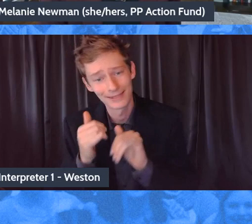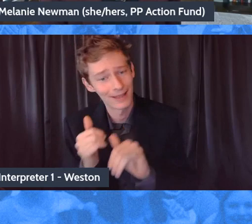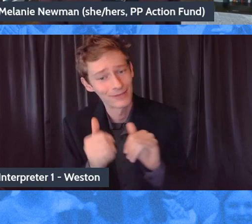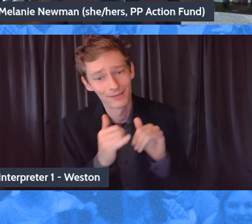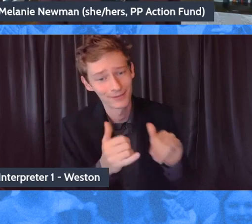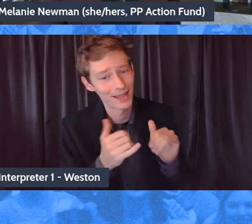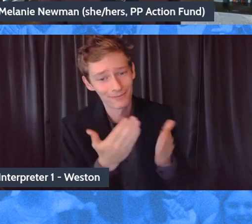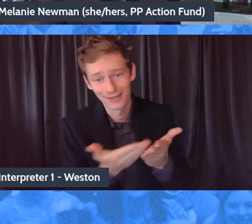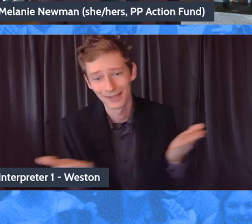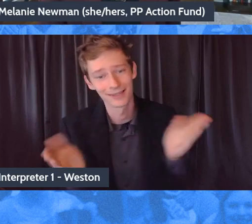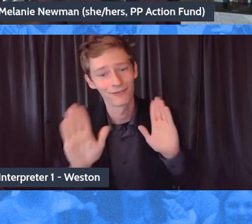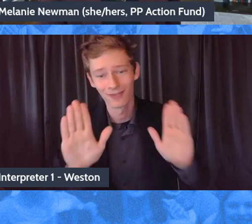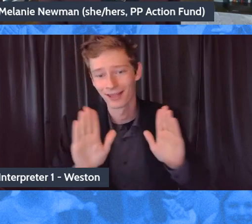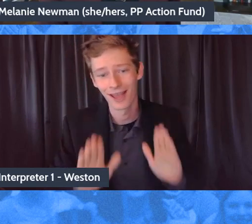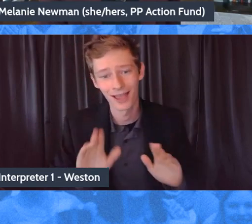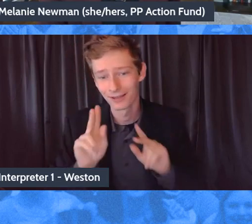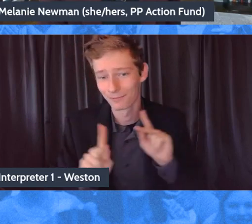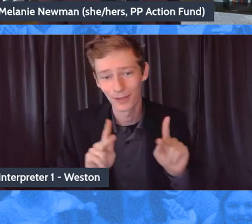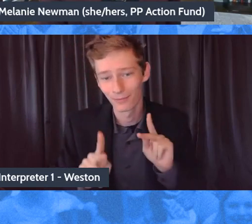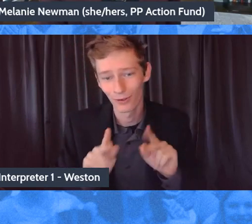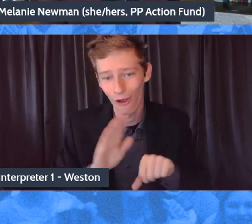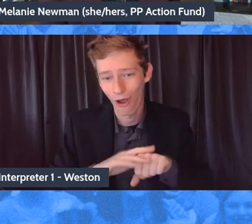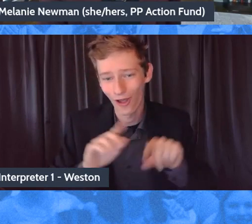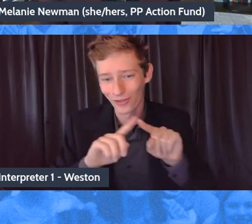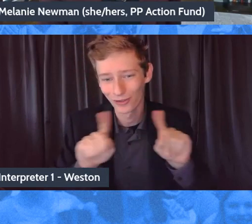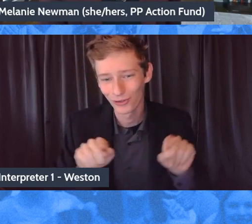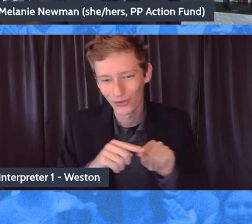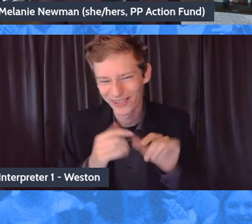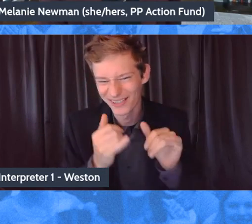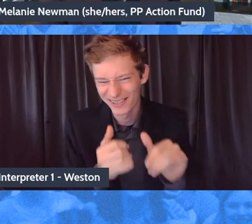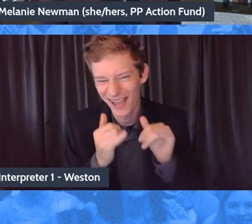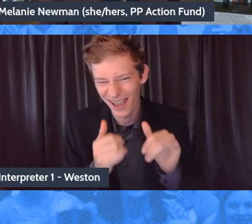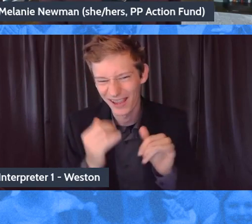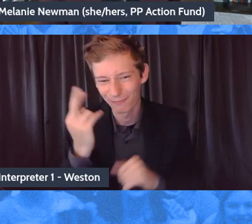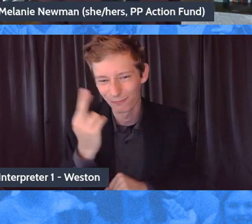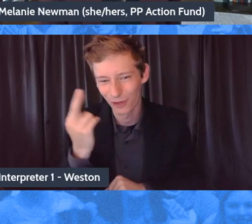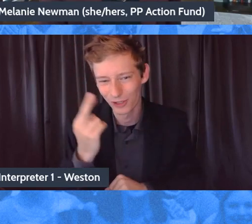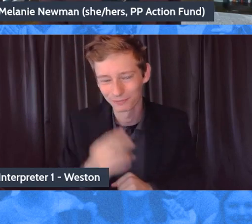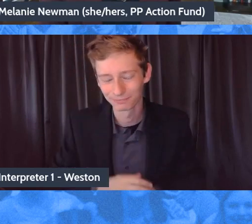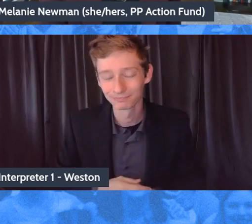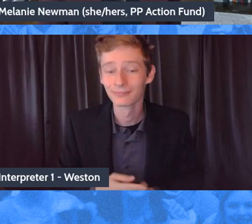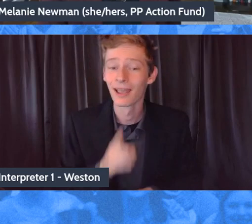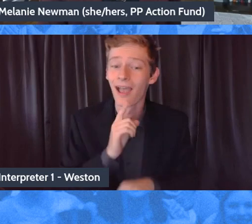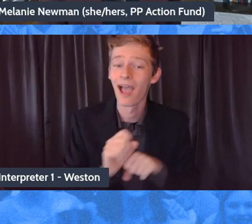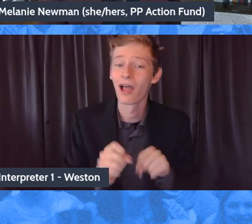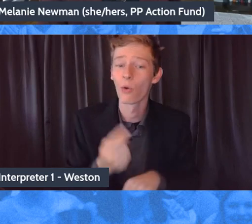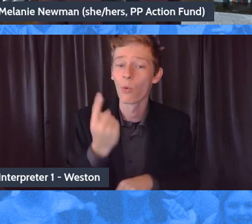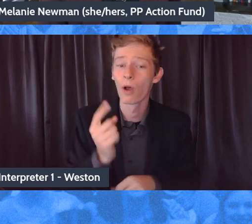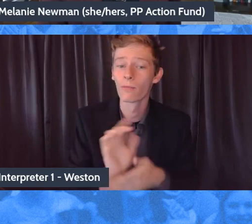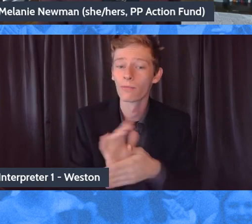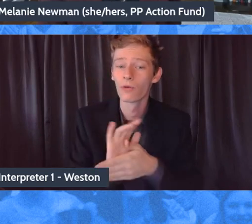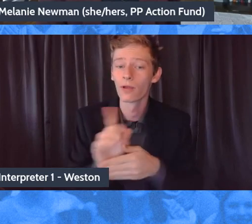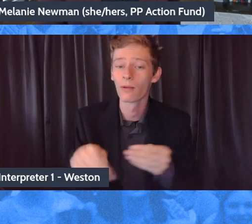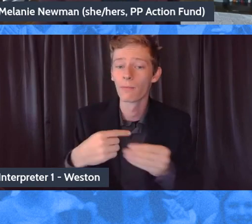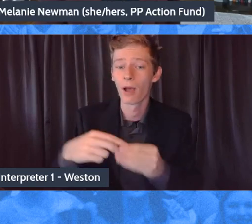on the screen as well. I actually, we've been... There's a documentary about the activist Pauli Murray, the civil rights activist